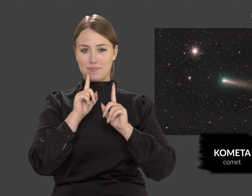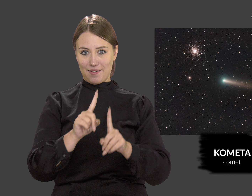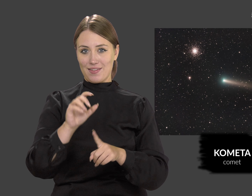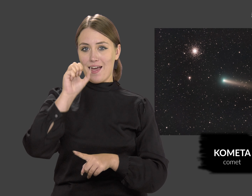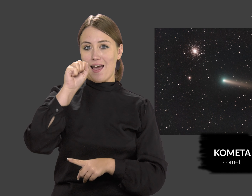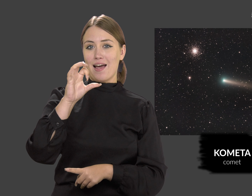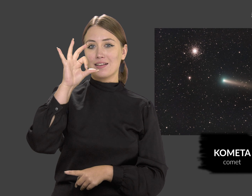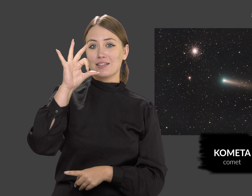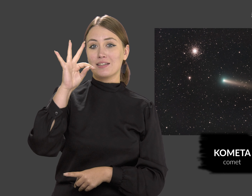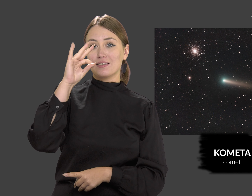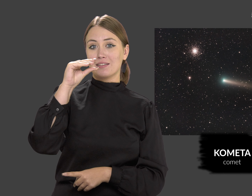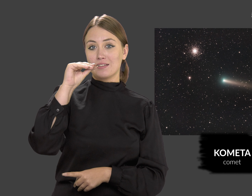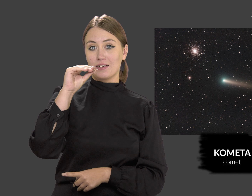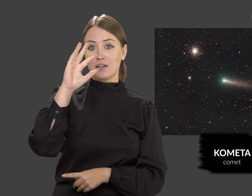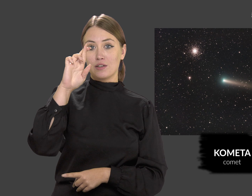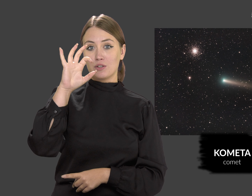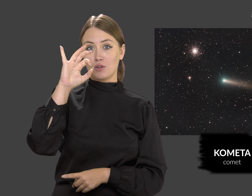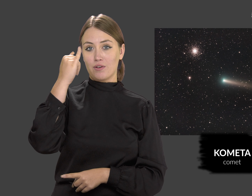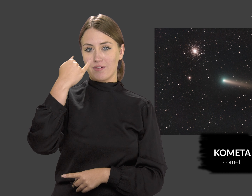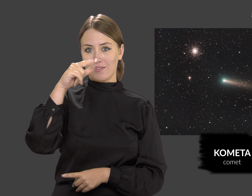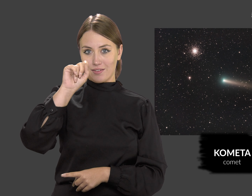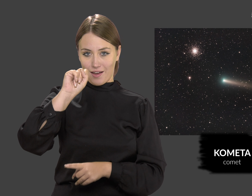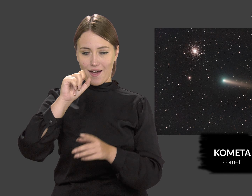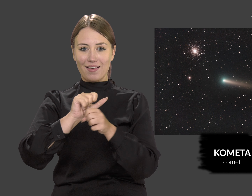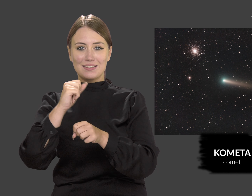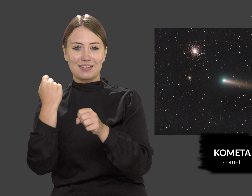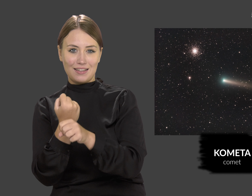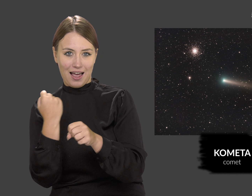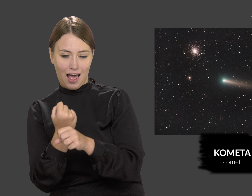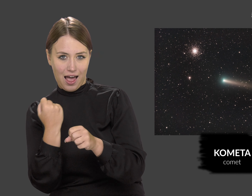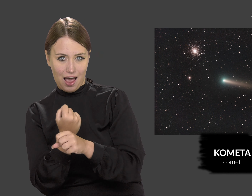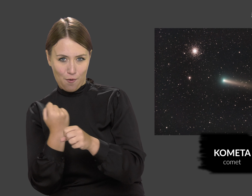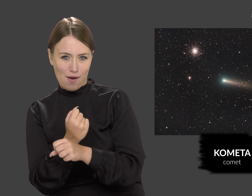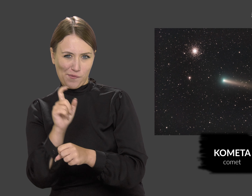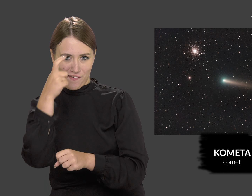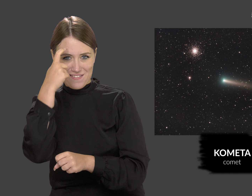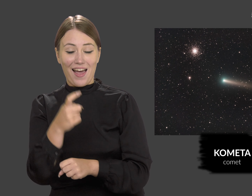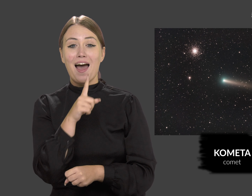While asteroids are rocky,